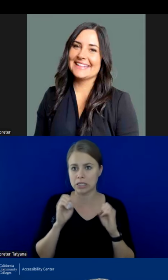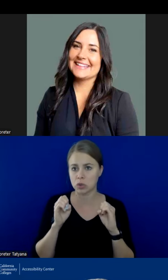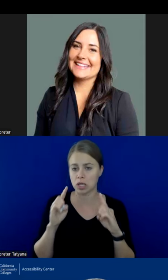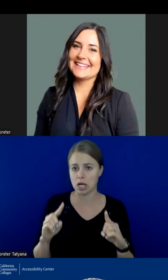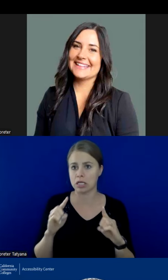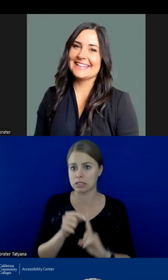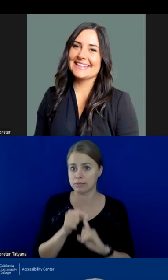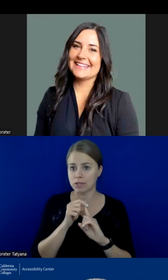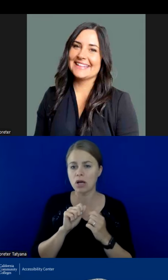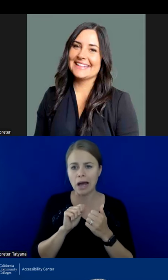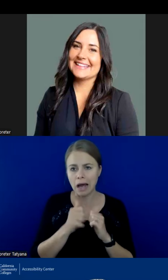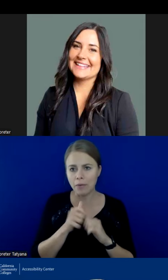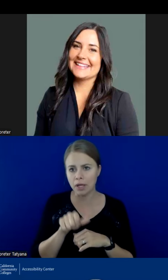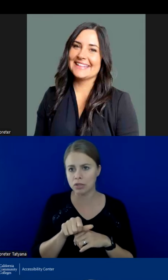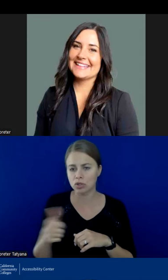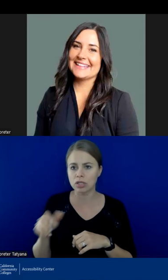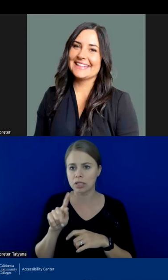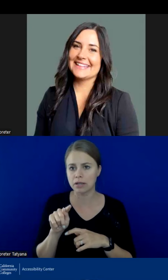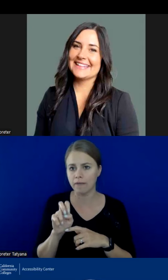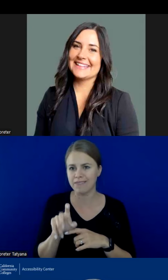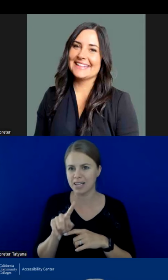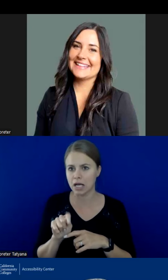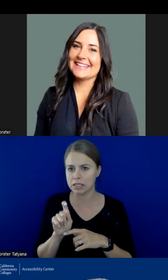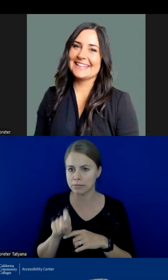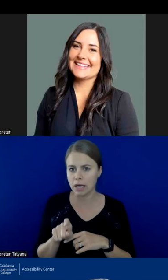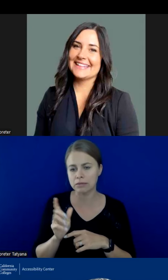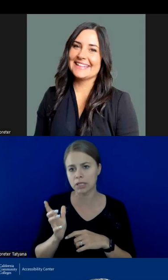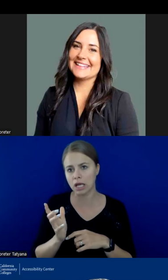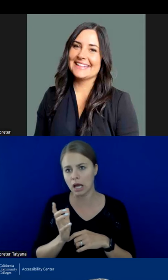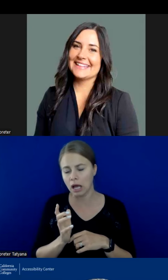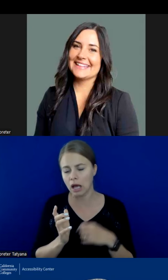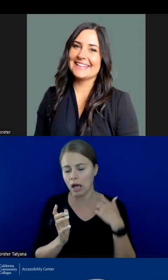And how alternative text must be adequate to the purpose.